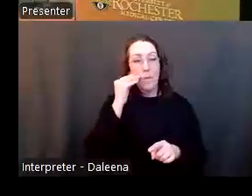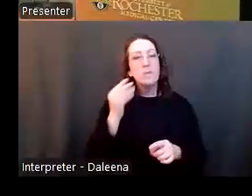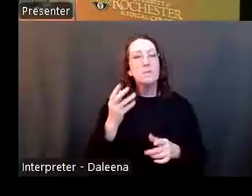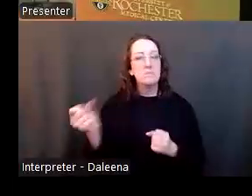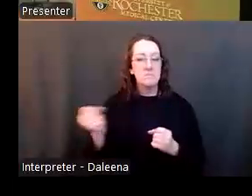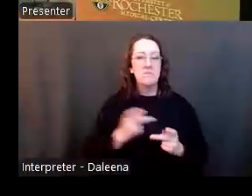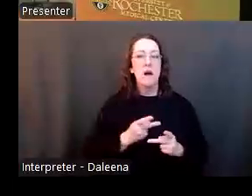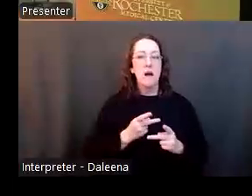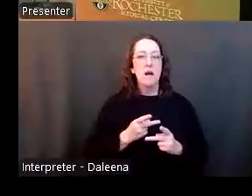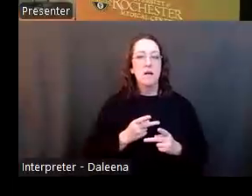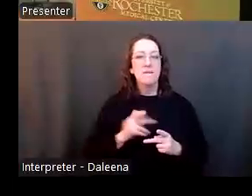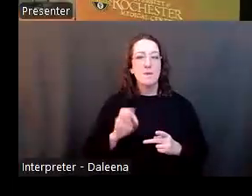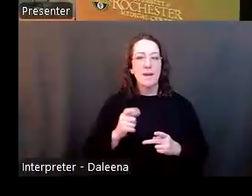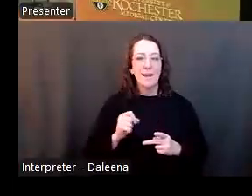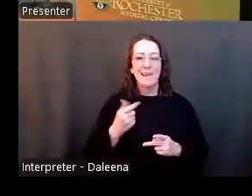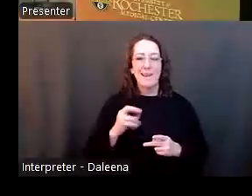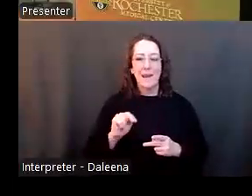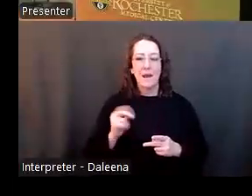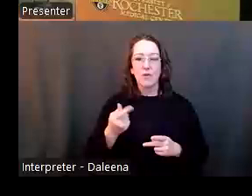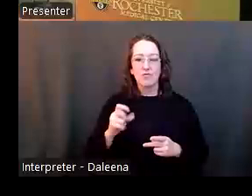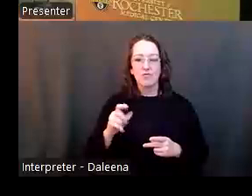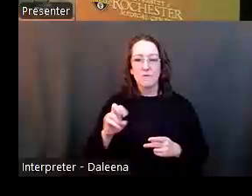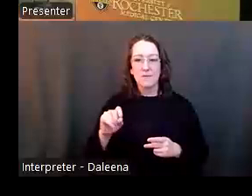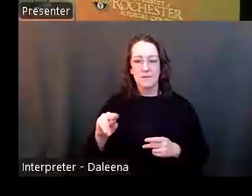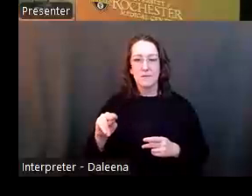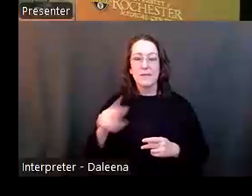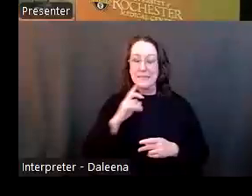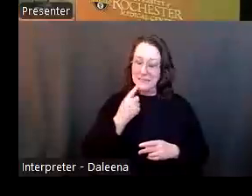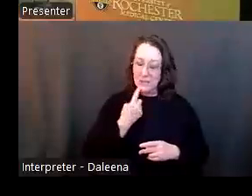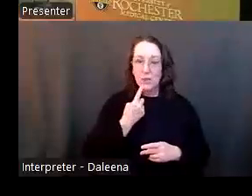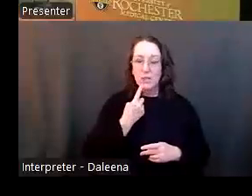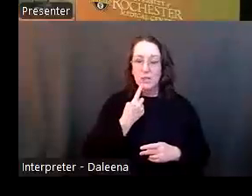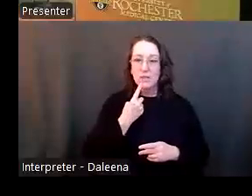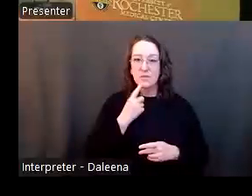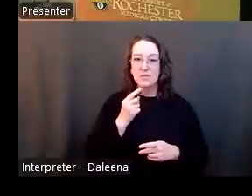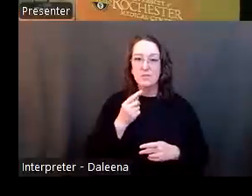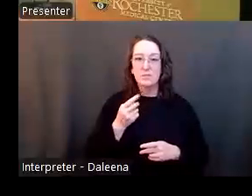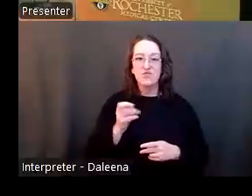fores SK green which is a um very serious genital infection that requires Surgical debridment and